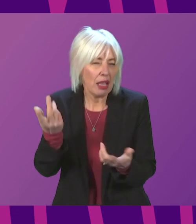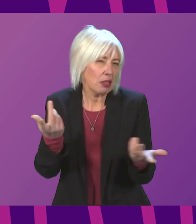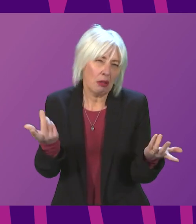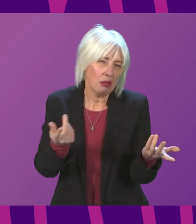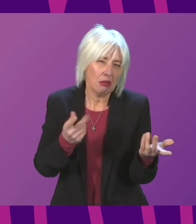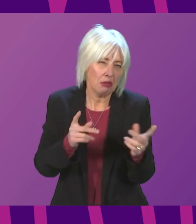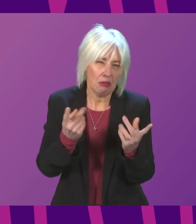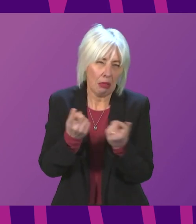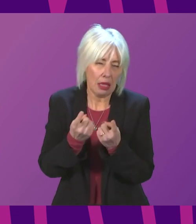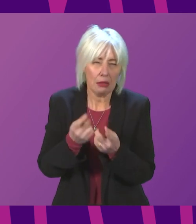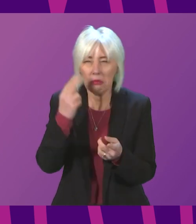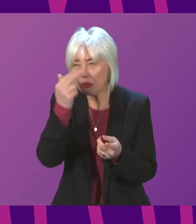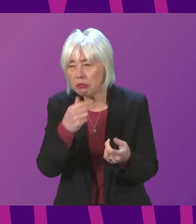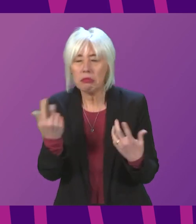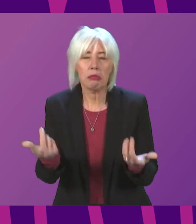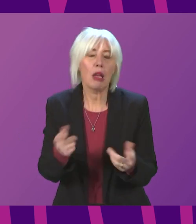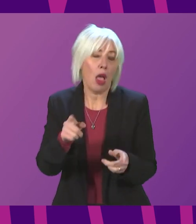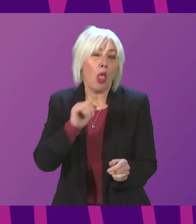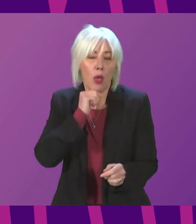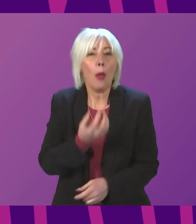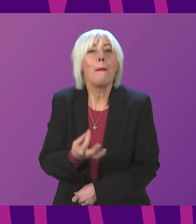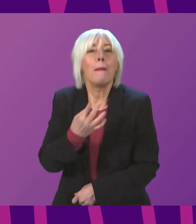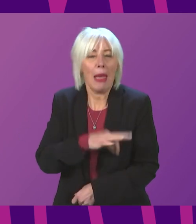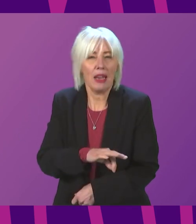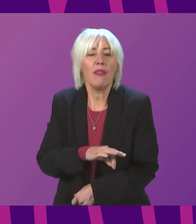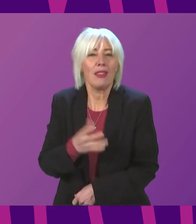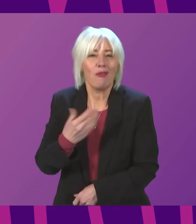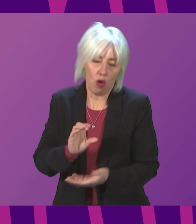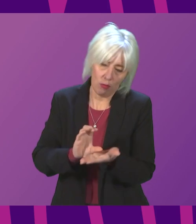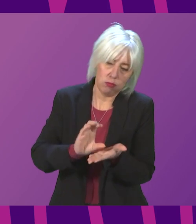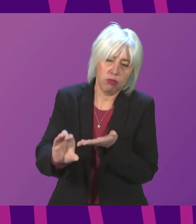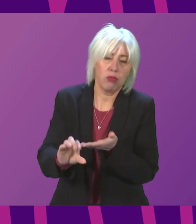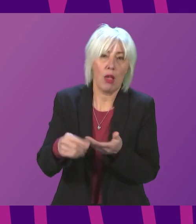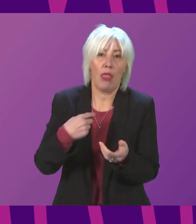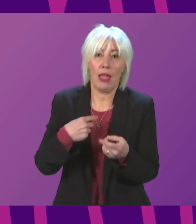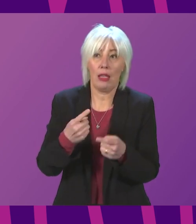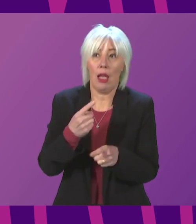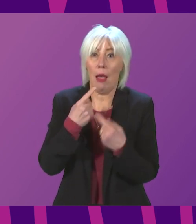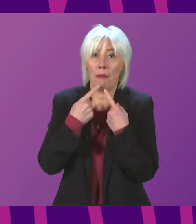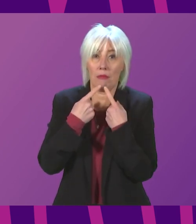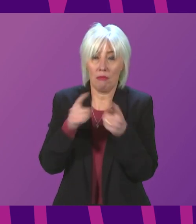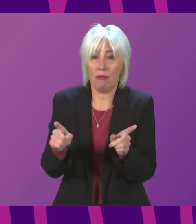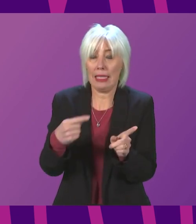for example—will benefit from the allocation that I spoke about earlier. Although it will